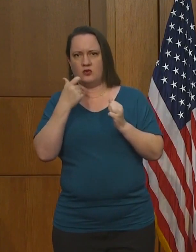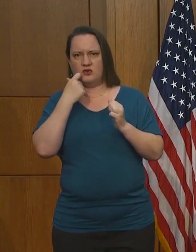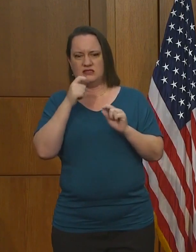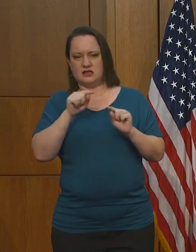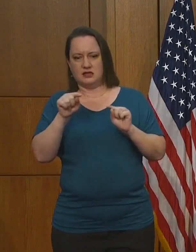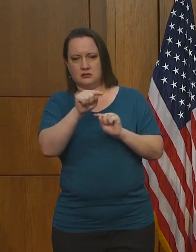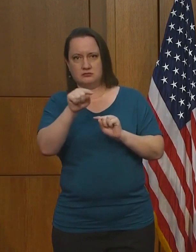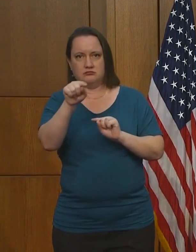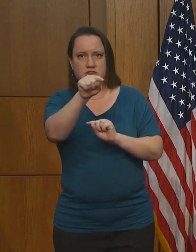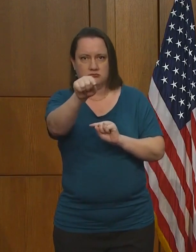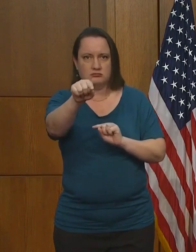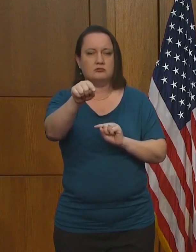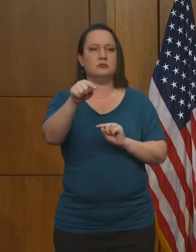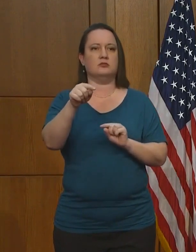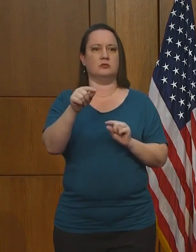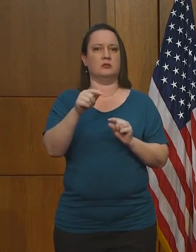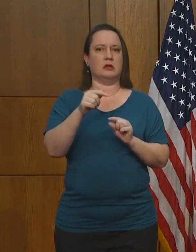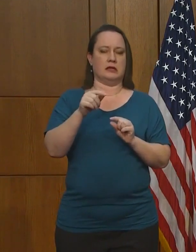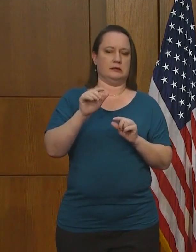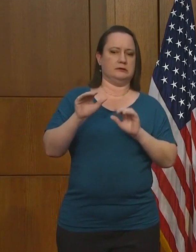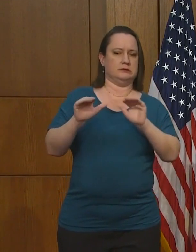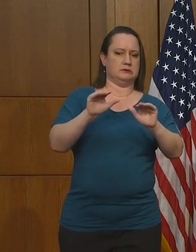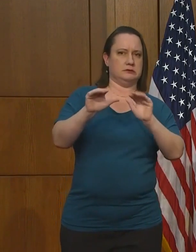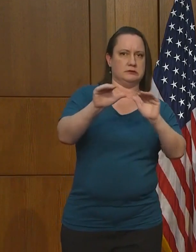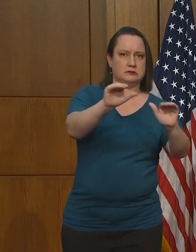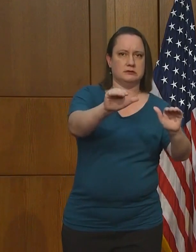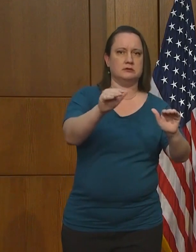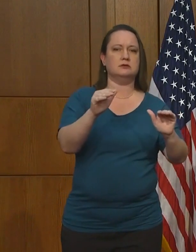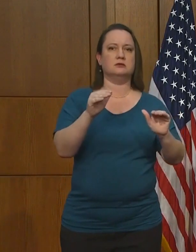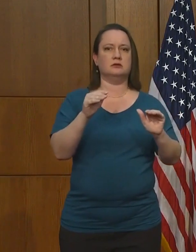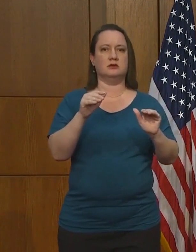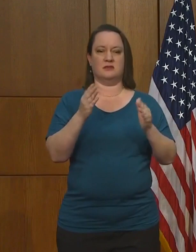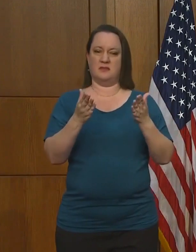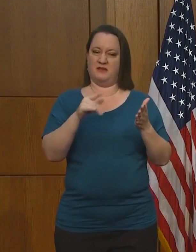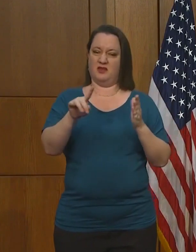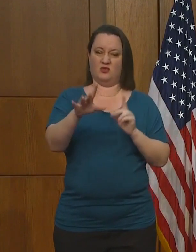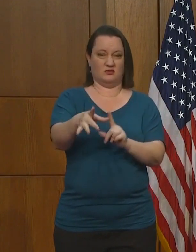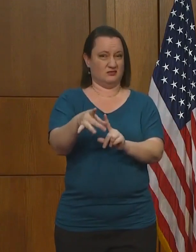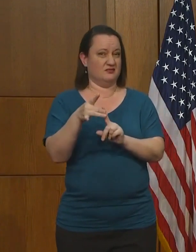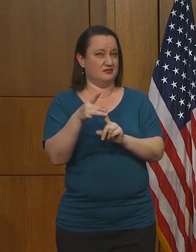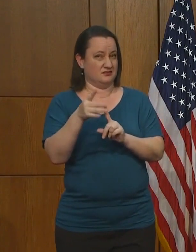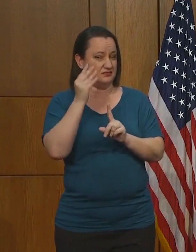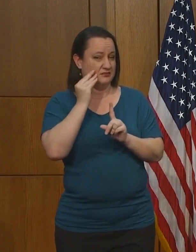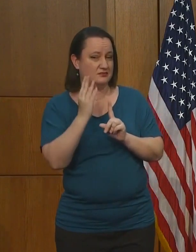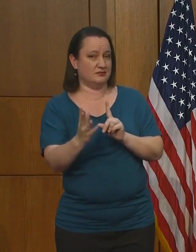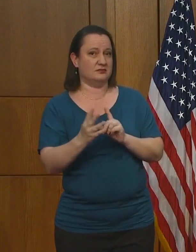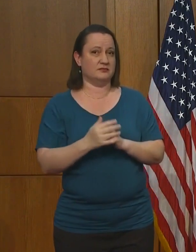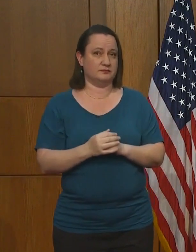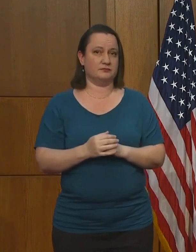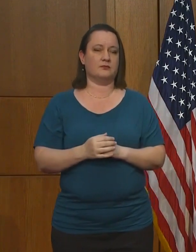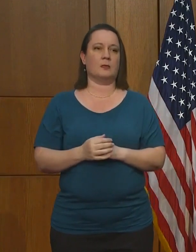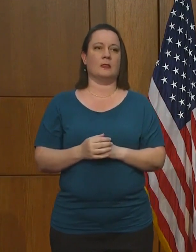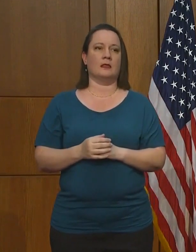AND- HELPING PEOPLE DAILY- IDENTIFY THEMSELVES AS